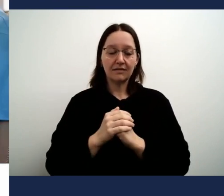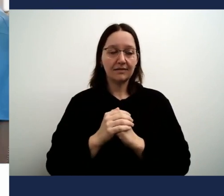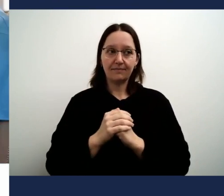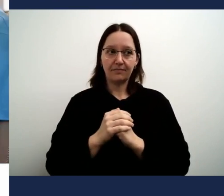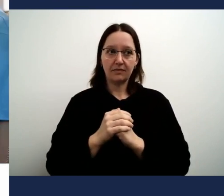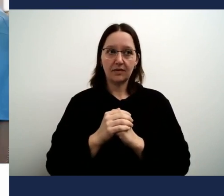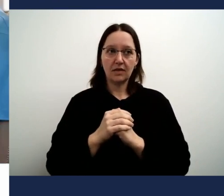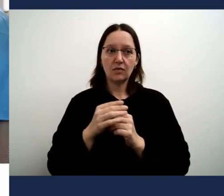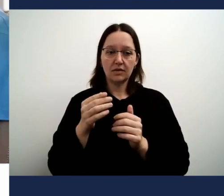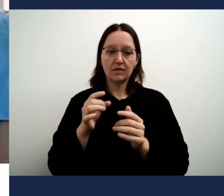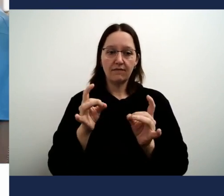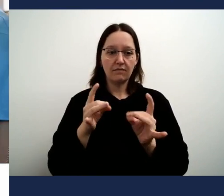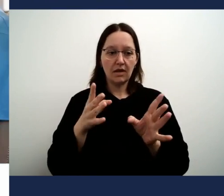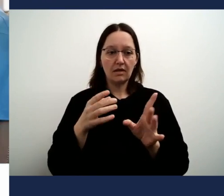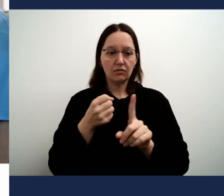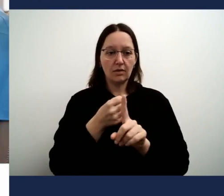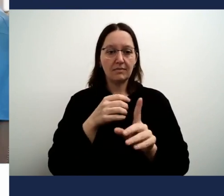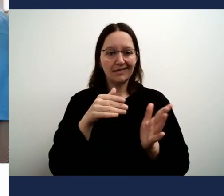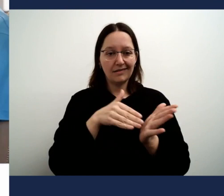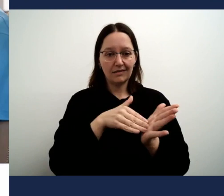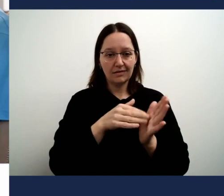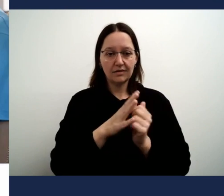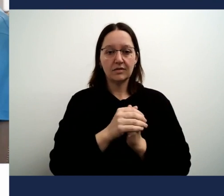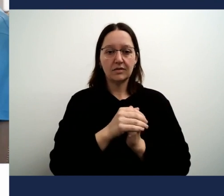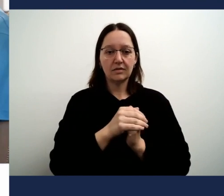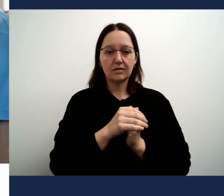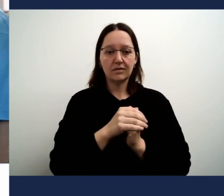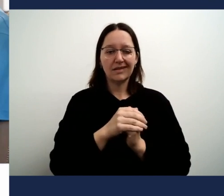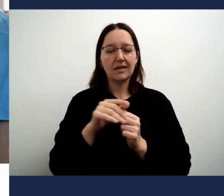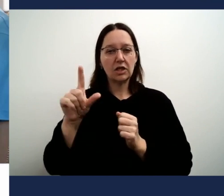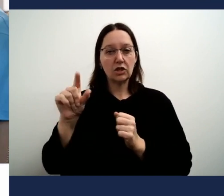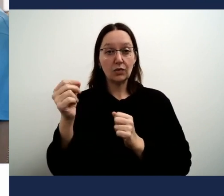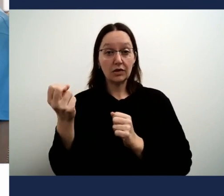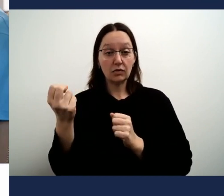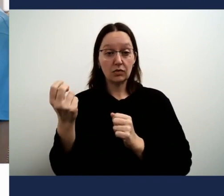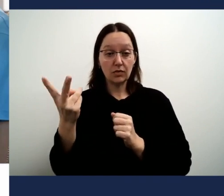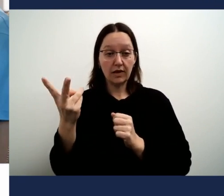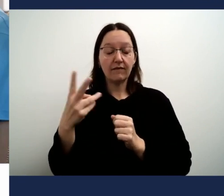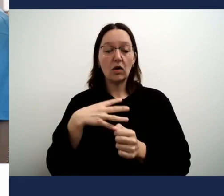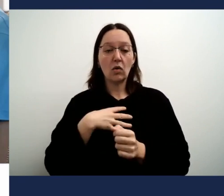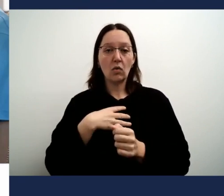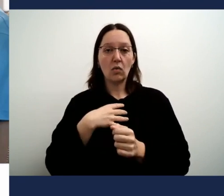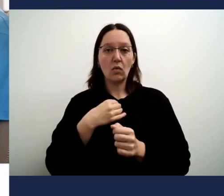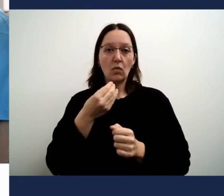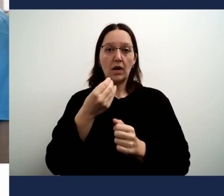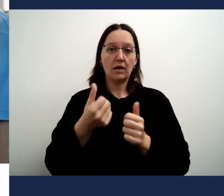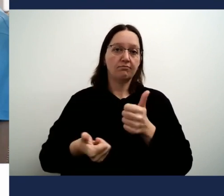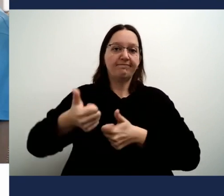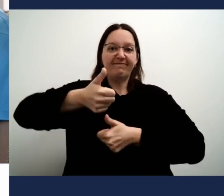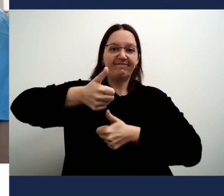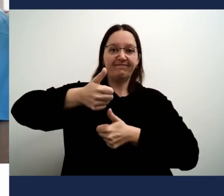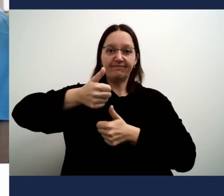Arab Americans I think we should note, are Christian. But they're bearing some of the blunt of islamophobia. All of